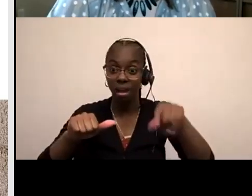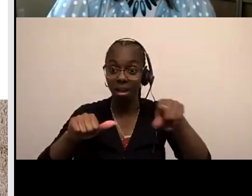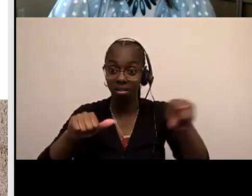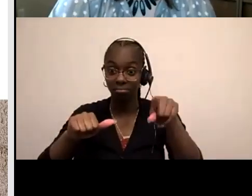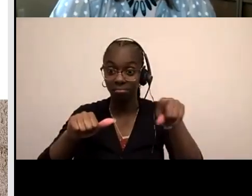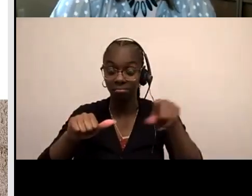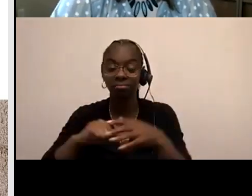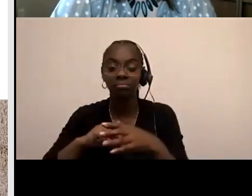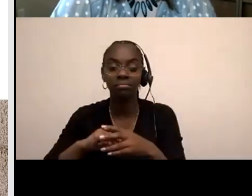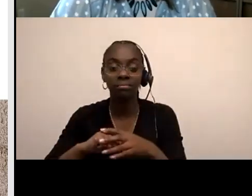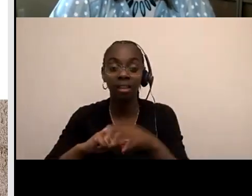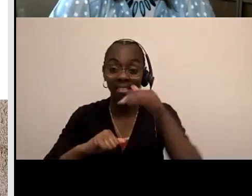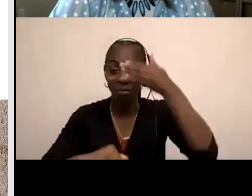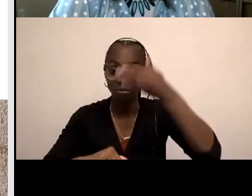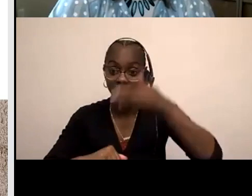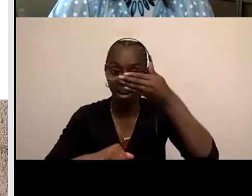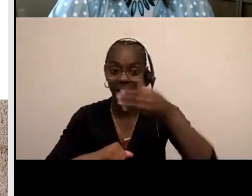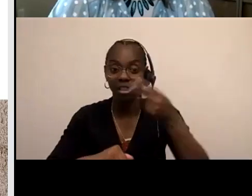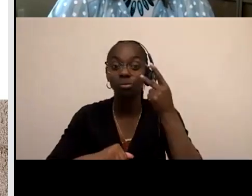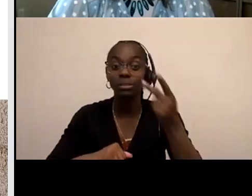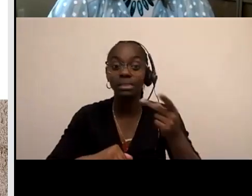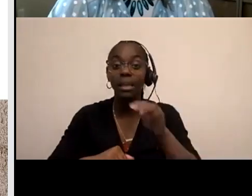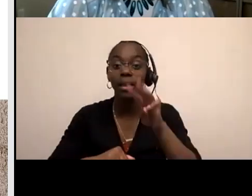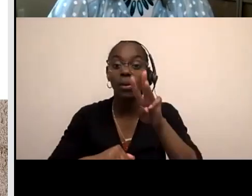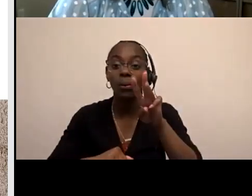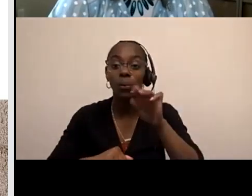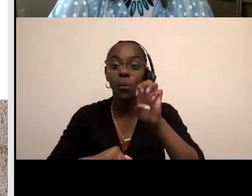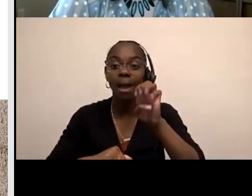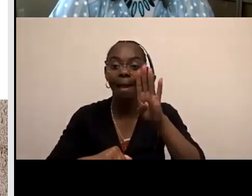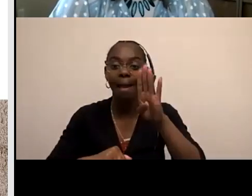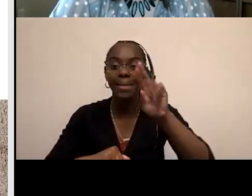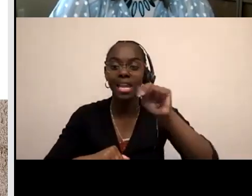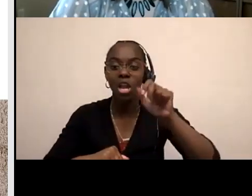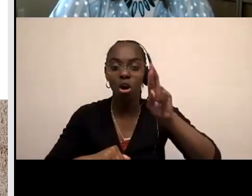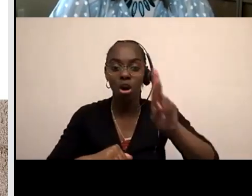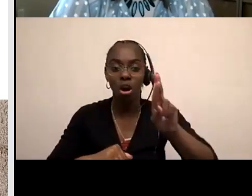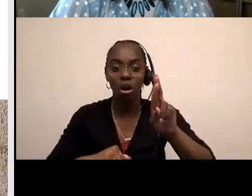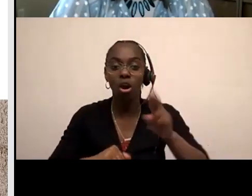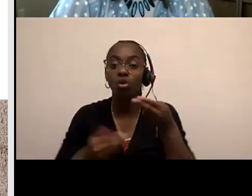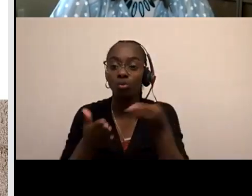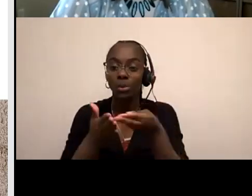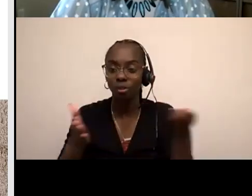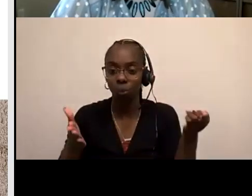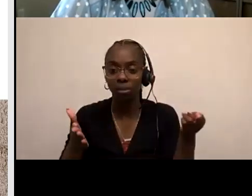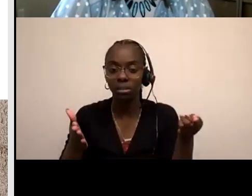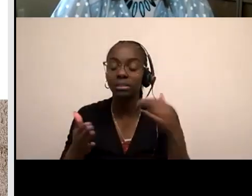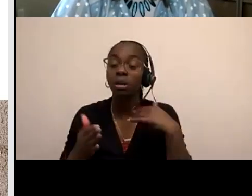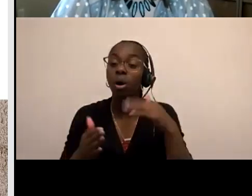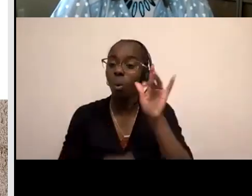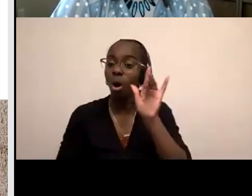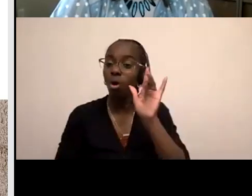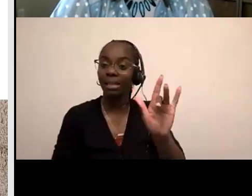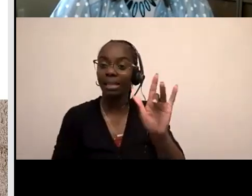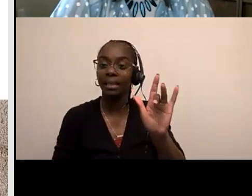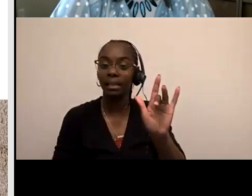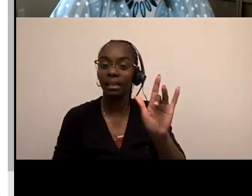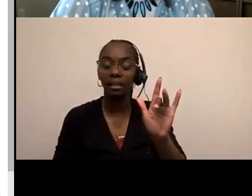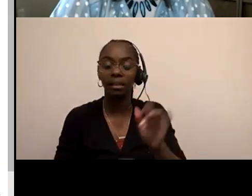RIGHT HERE ON THE FRONT YOU CAN SEE AND IT SAYS WEBINAR RESOURCES SO I'M GOING TO CLICK